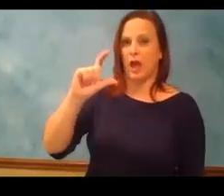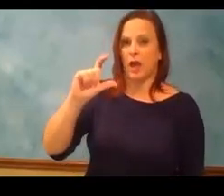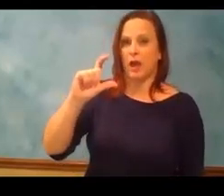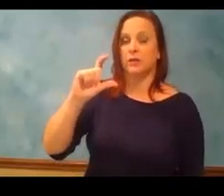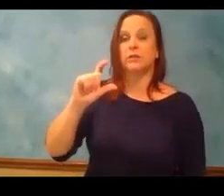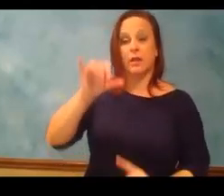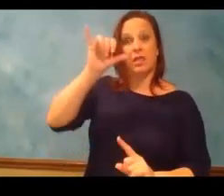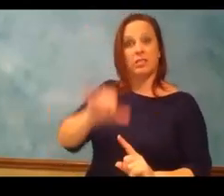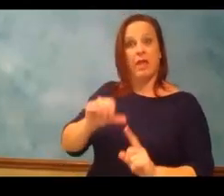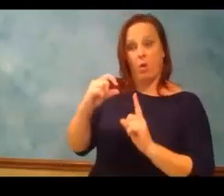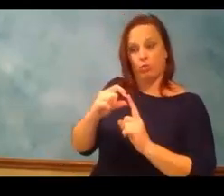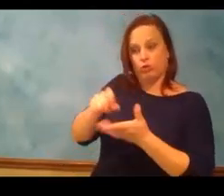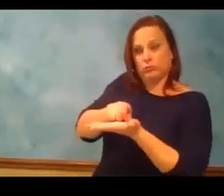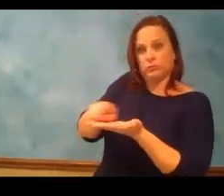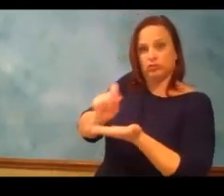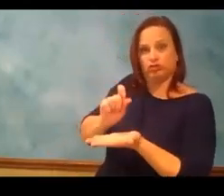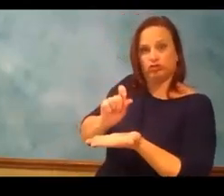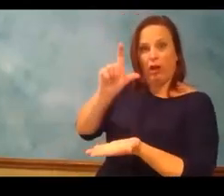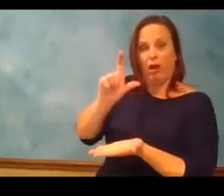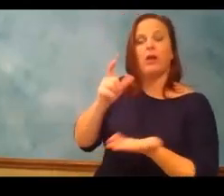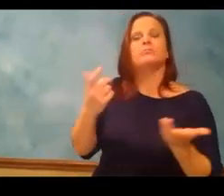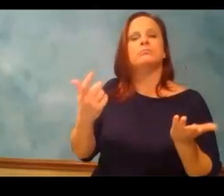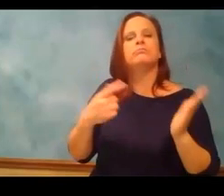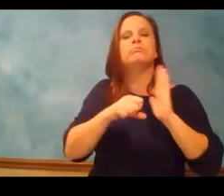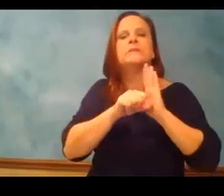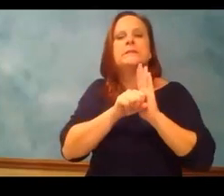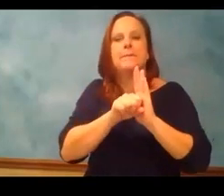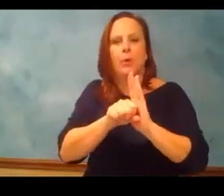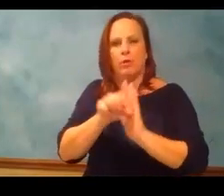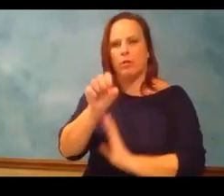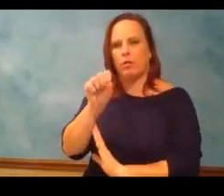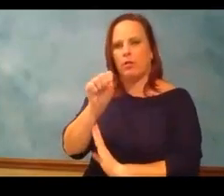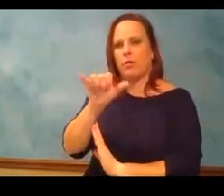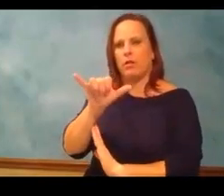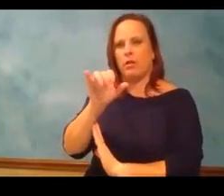by writing the word in caps. The word written in caps